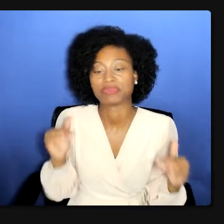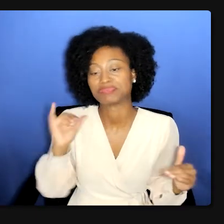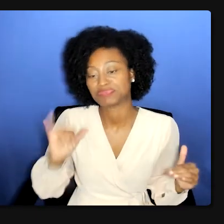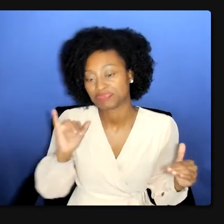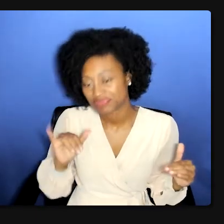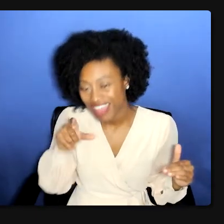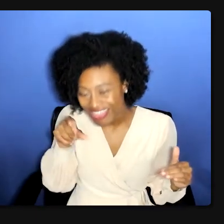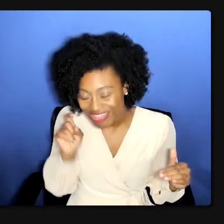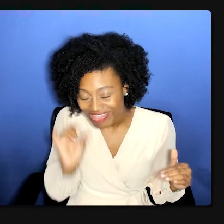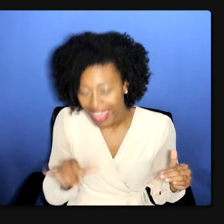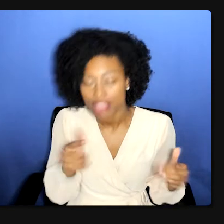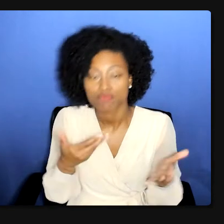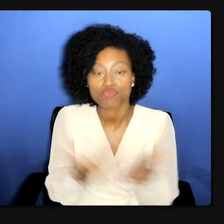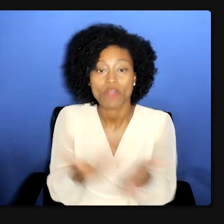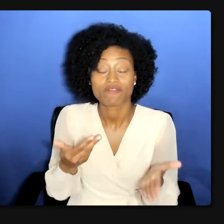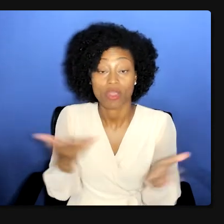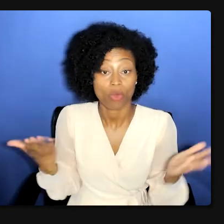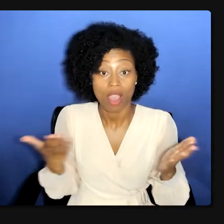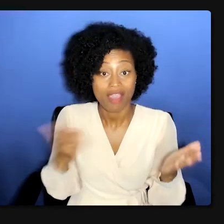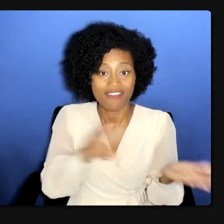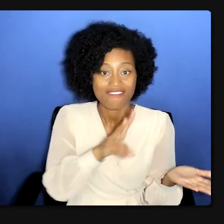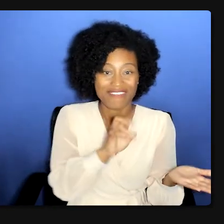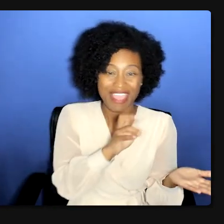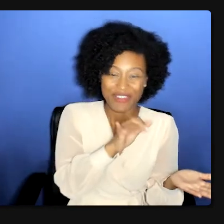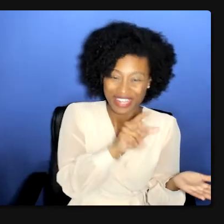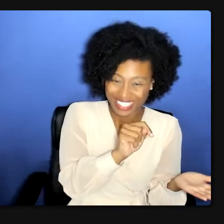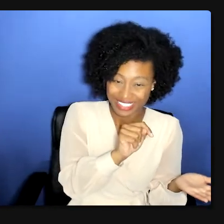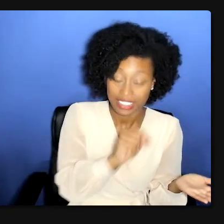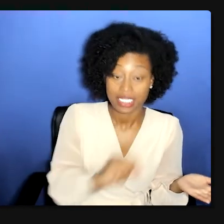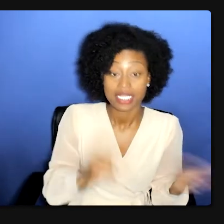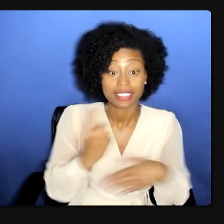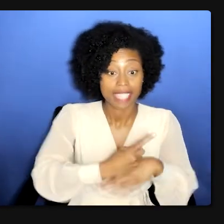showing that the variant, while we're seeing